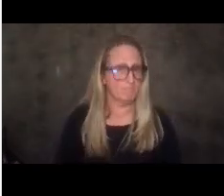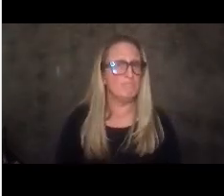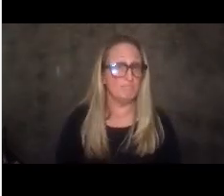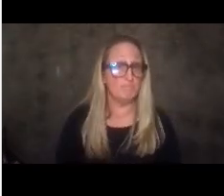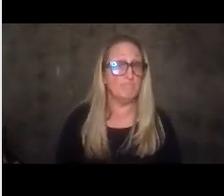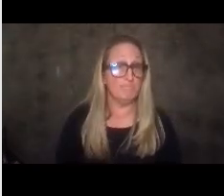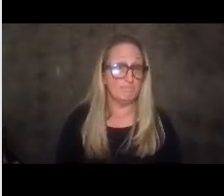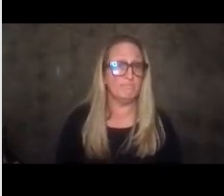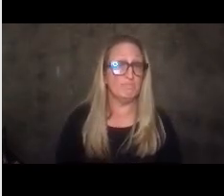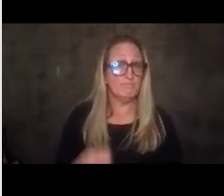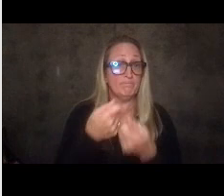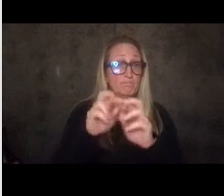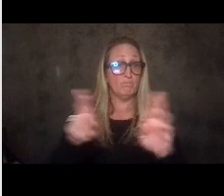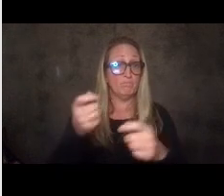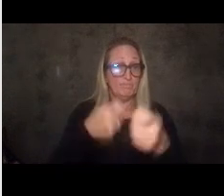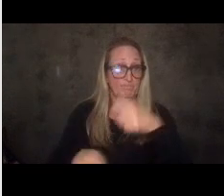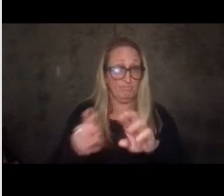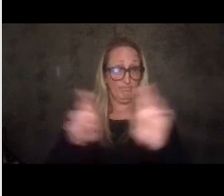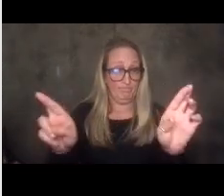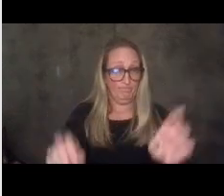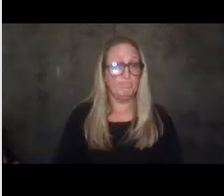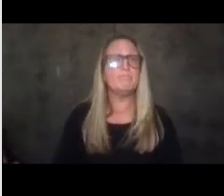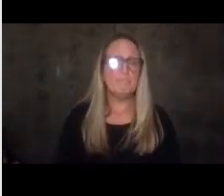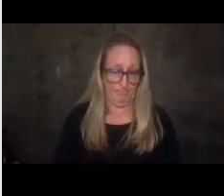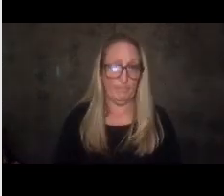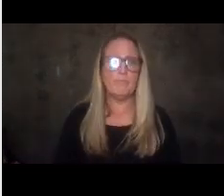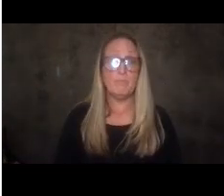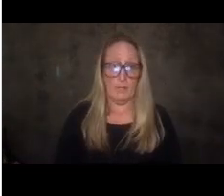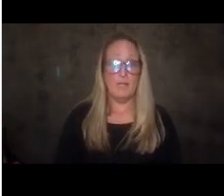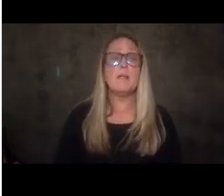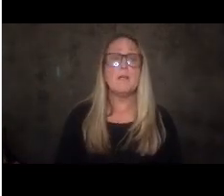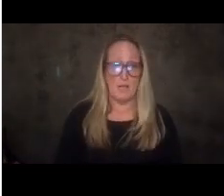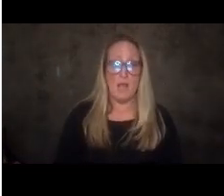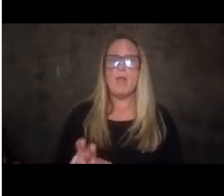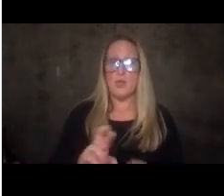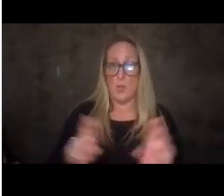So there are ways to make forms on word, so I would start